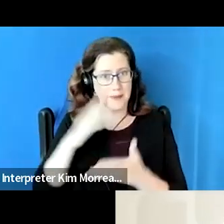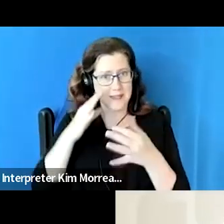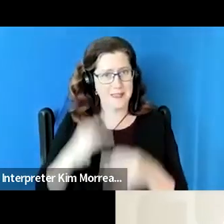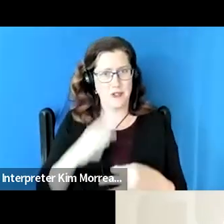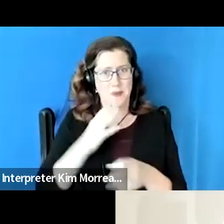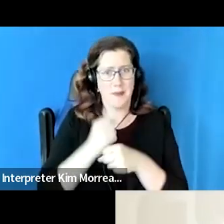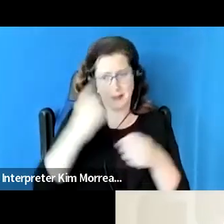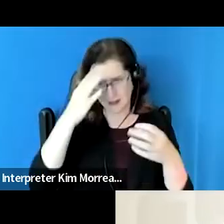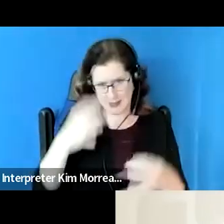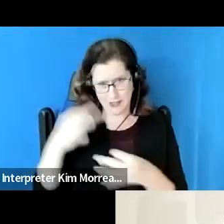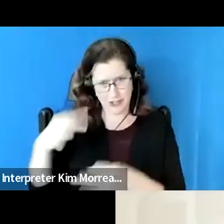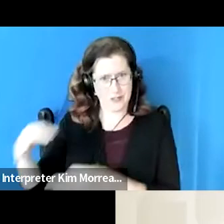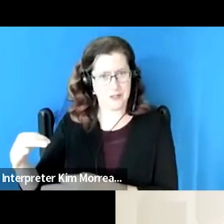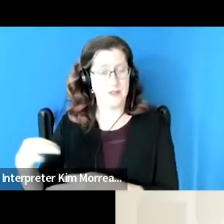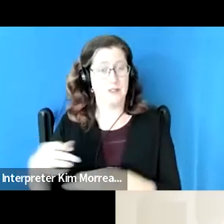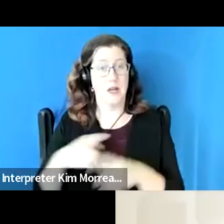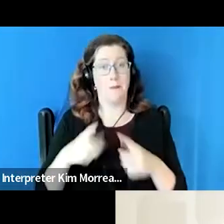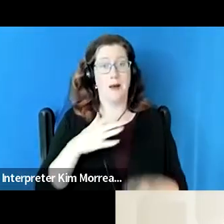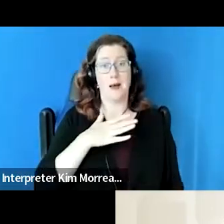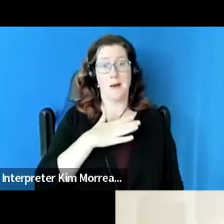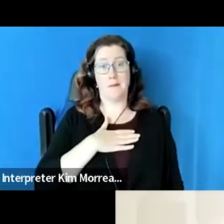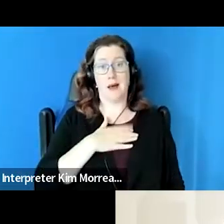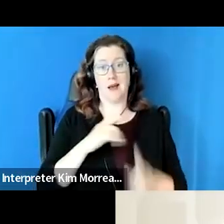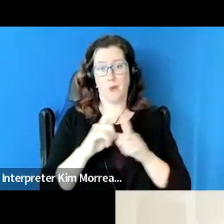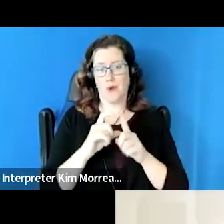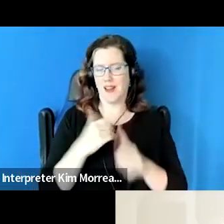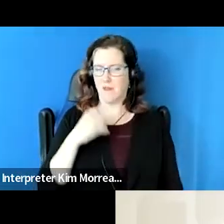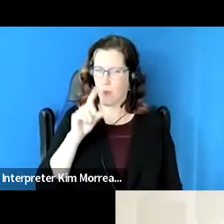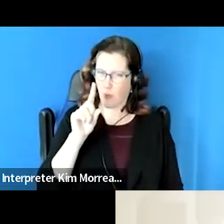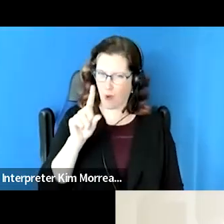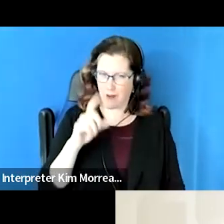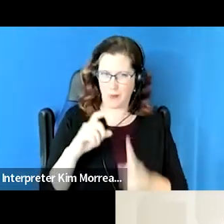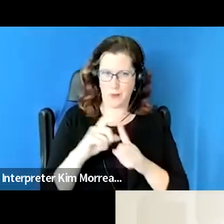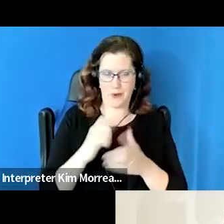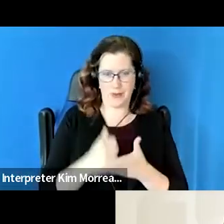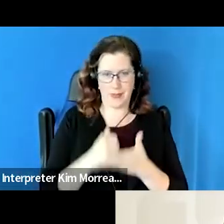So but my word, I have one word that helps me in that transition,